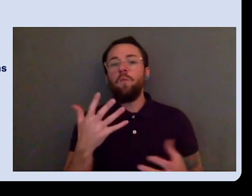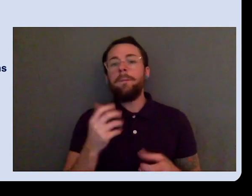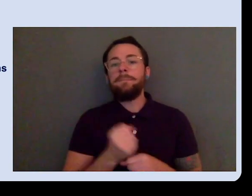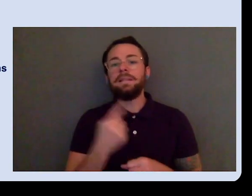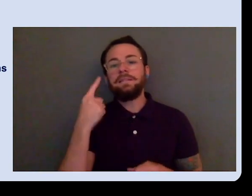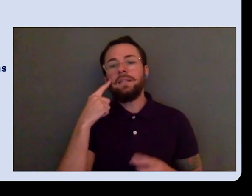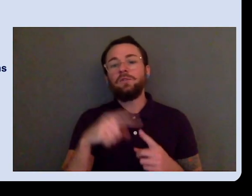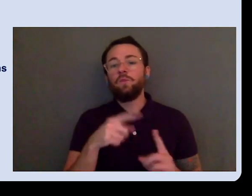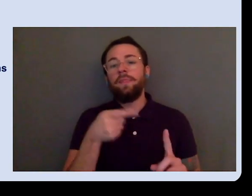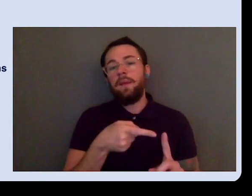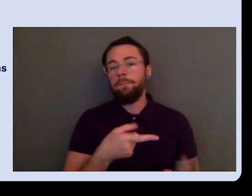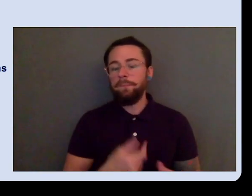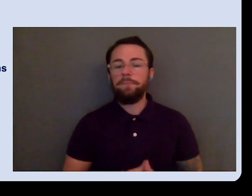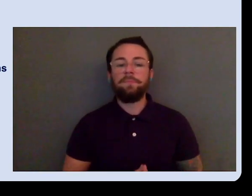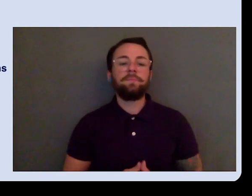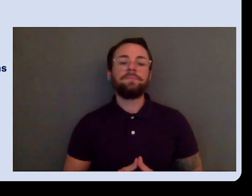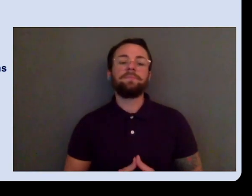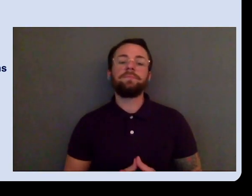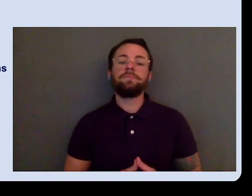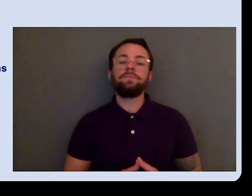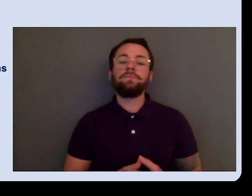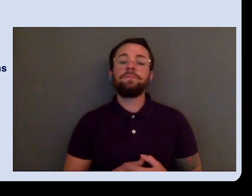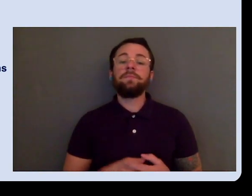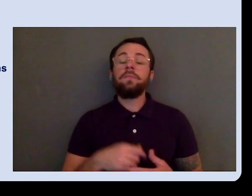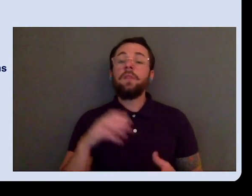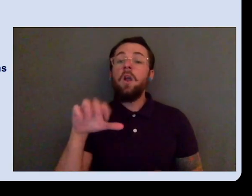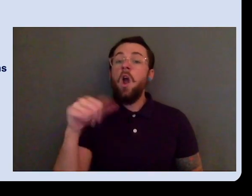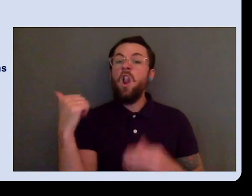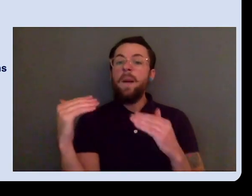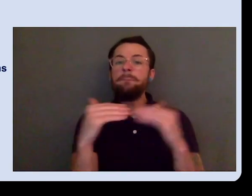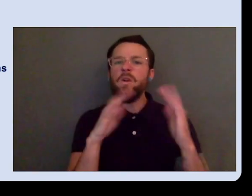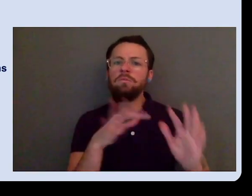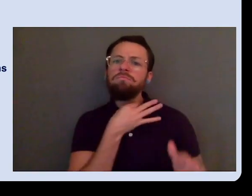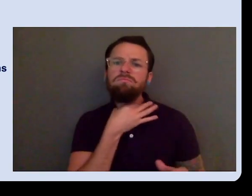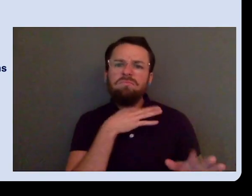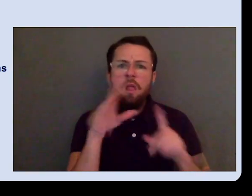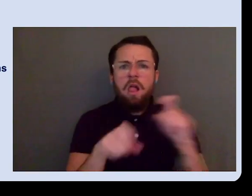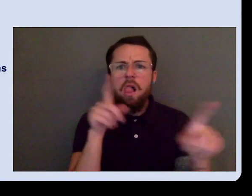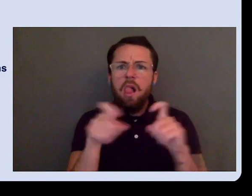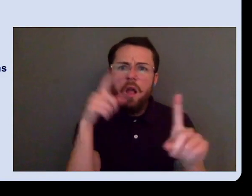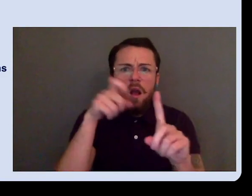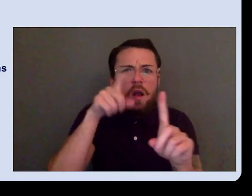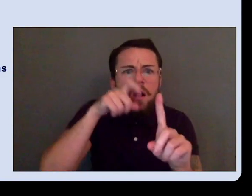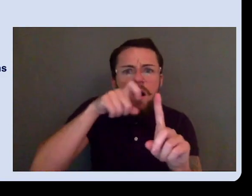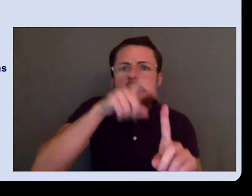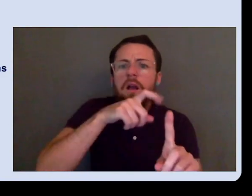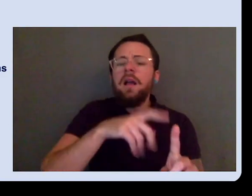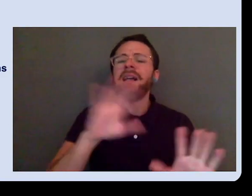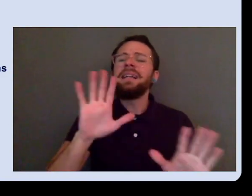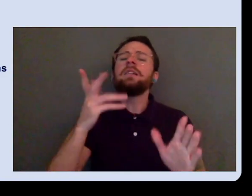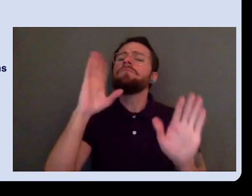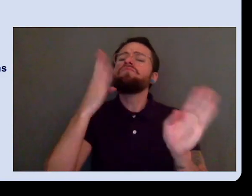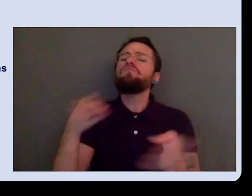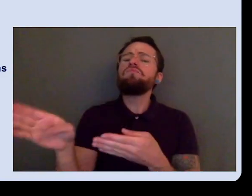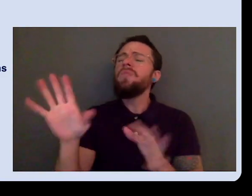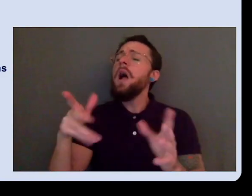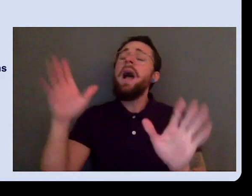It may not make sense to you. But respect the student because they are doing what makes sense to them.